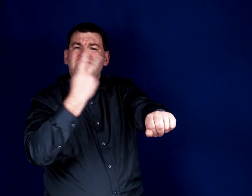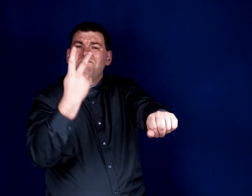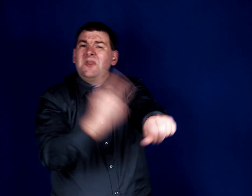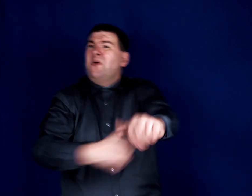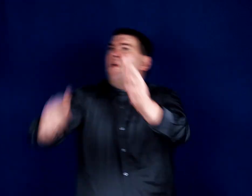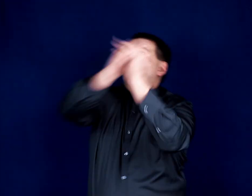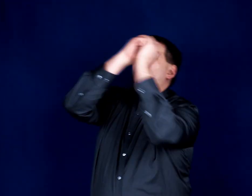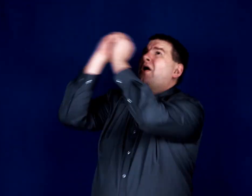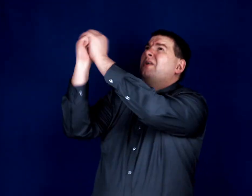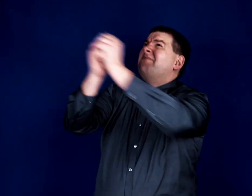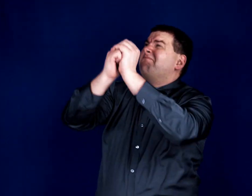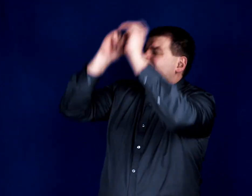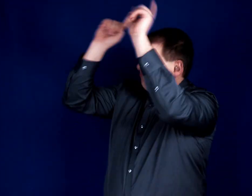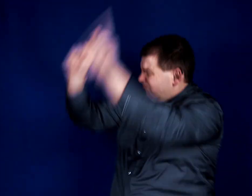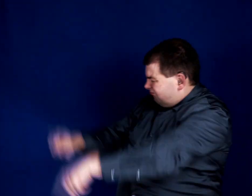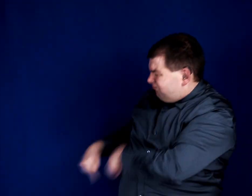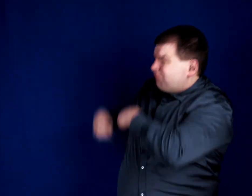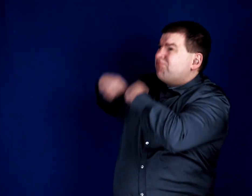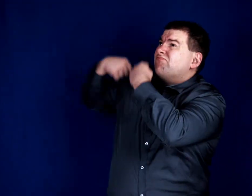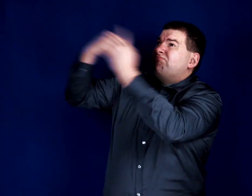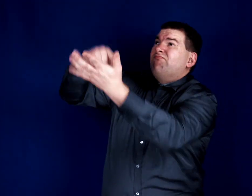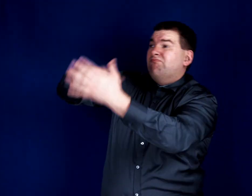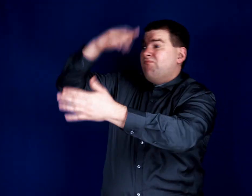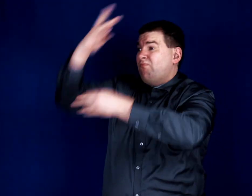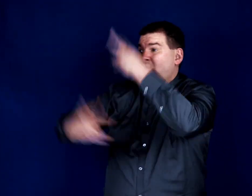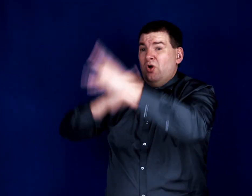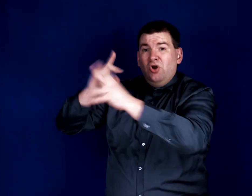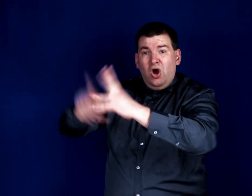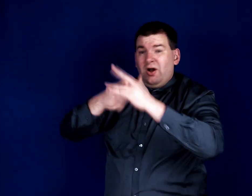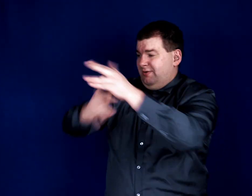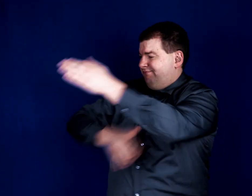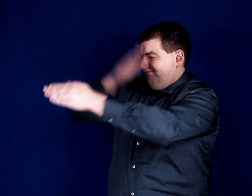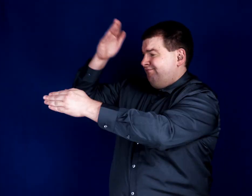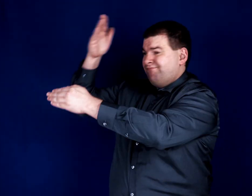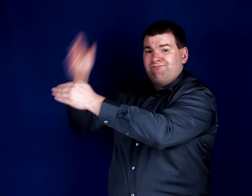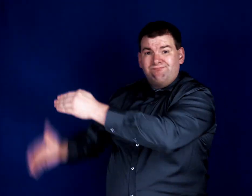In worship to the endless ages